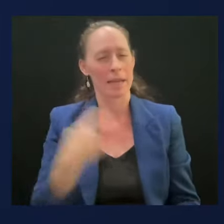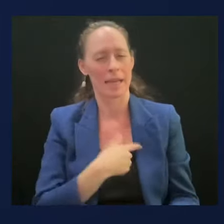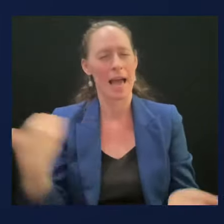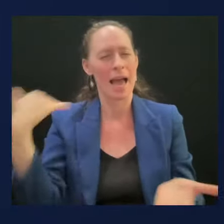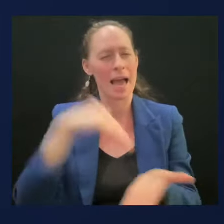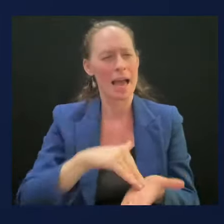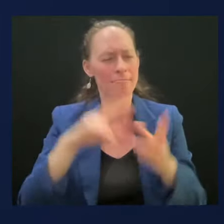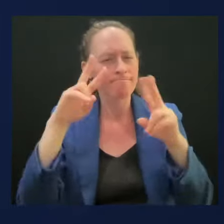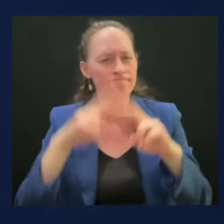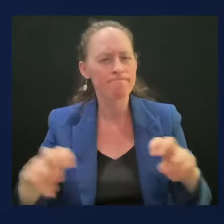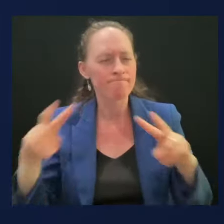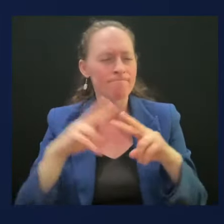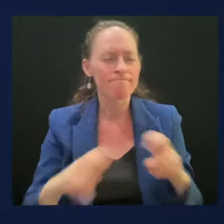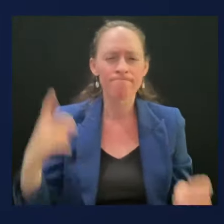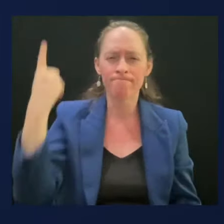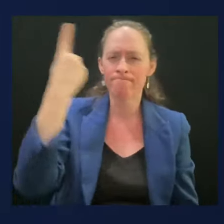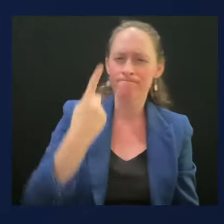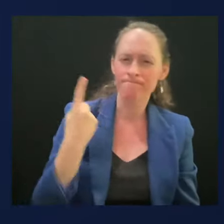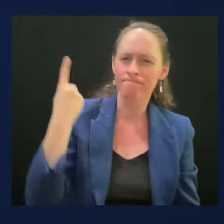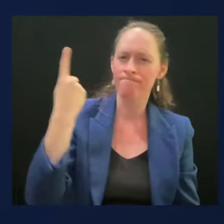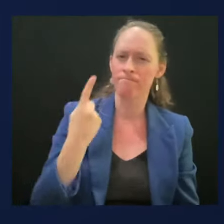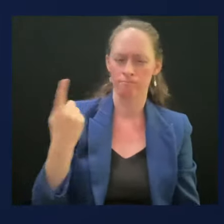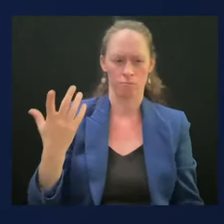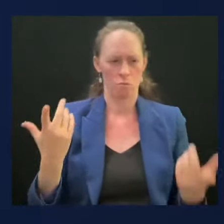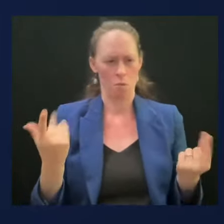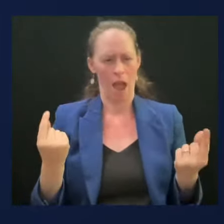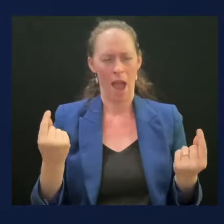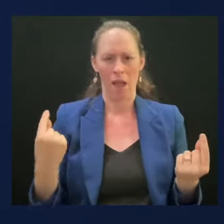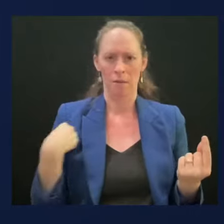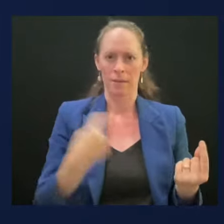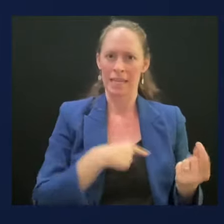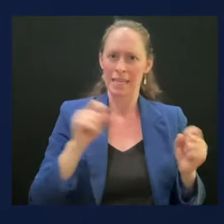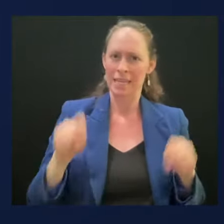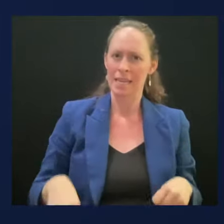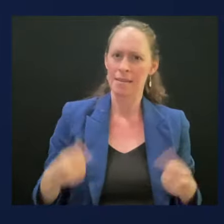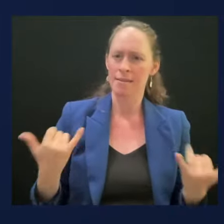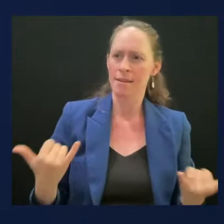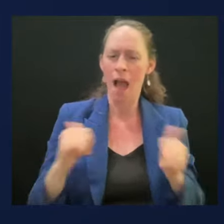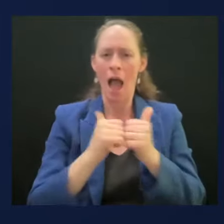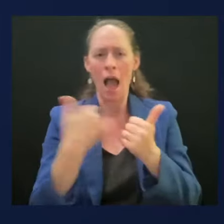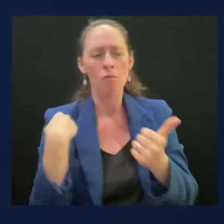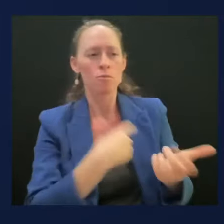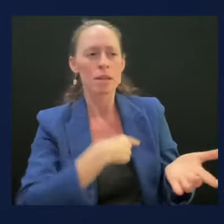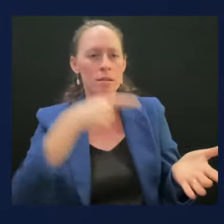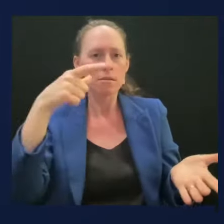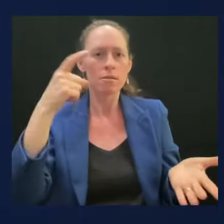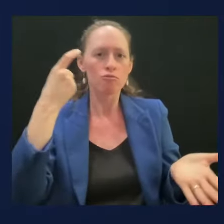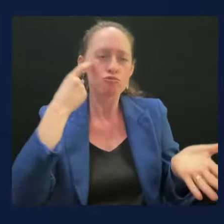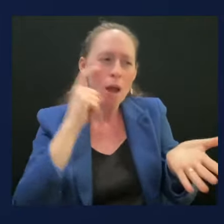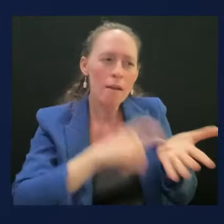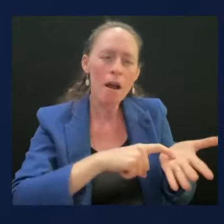for which they lived and which they died. Today, it's on all of us to ensure